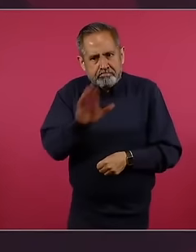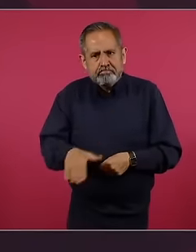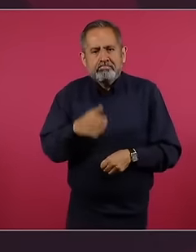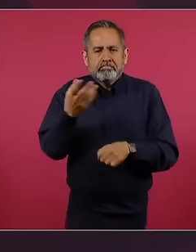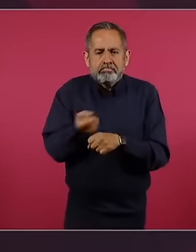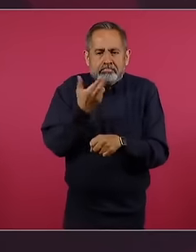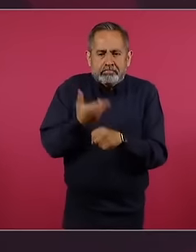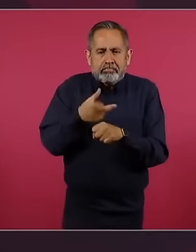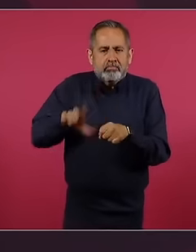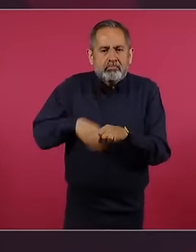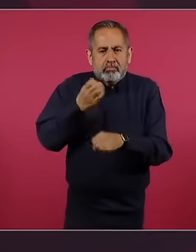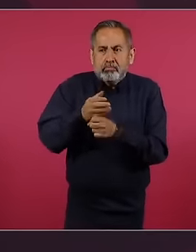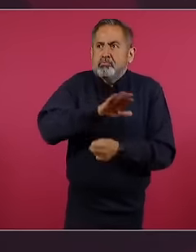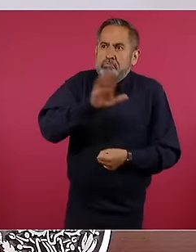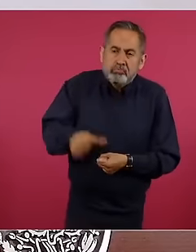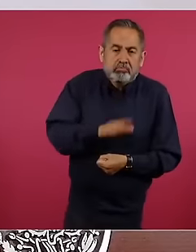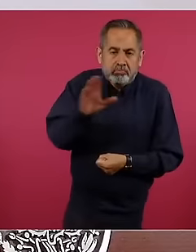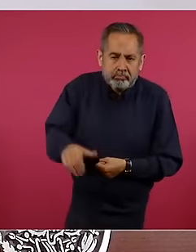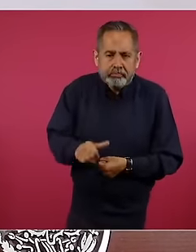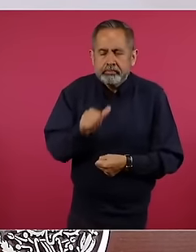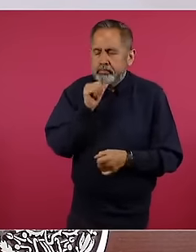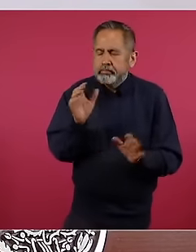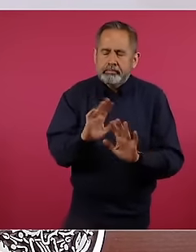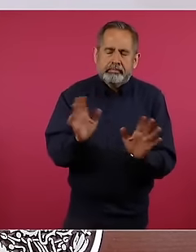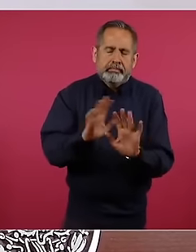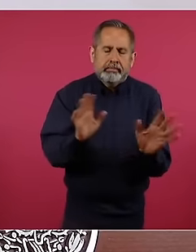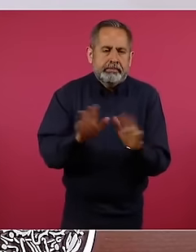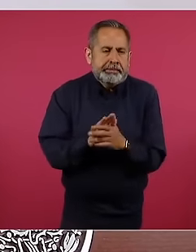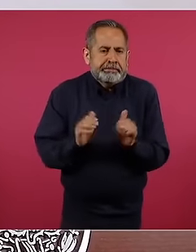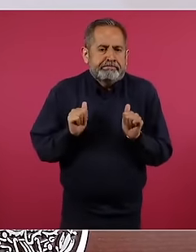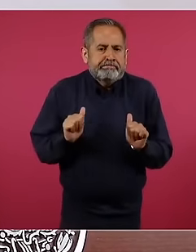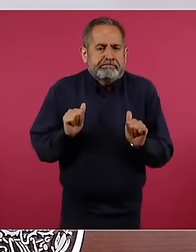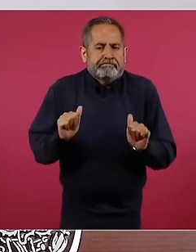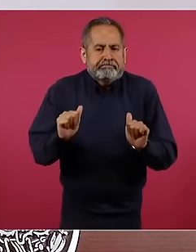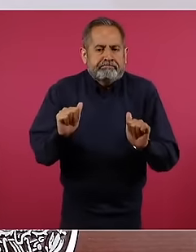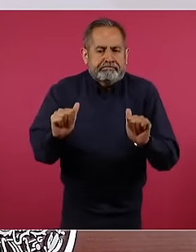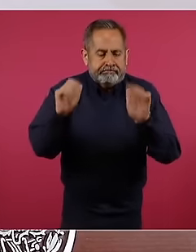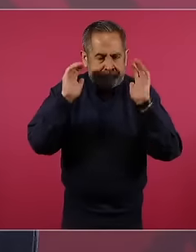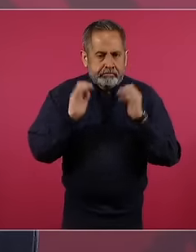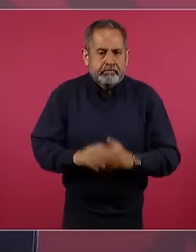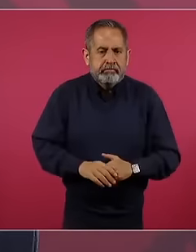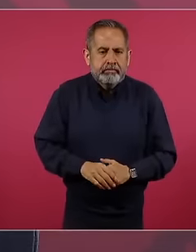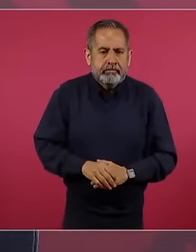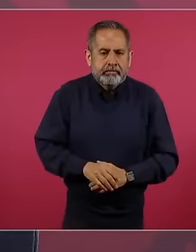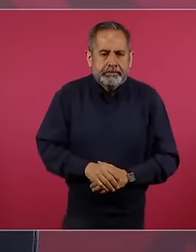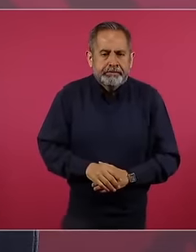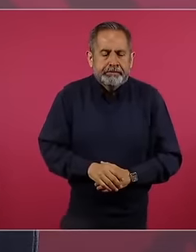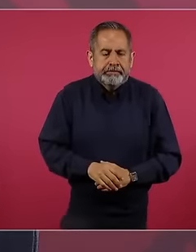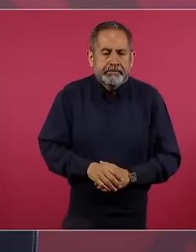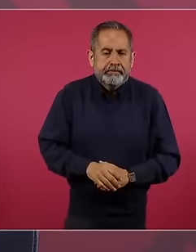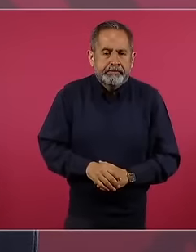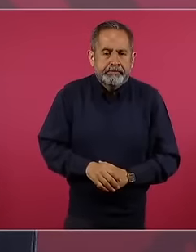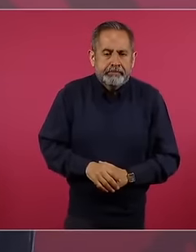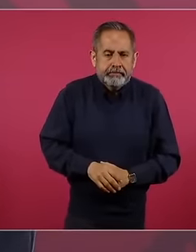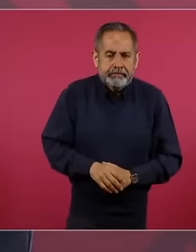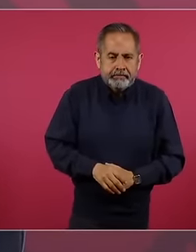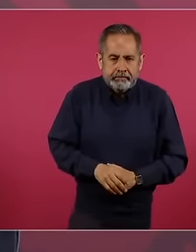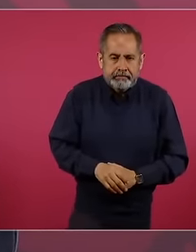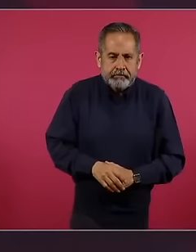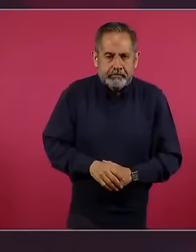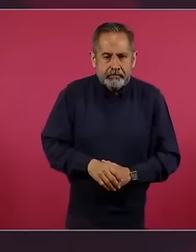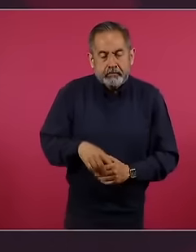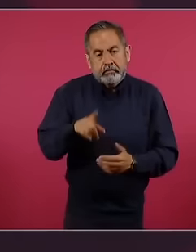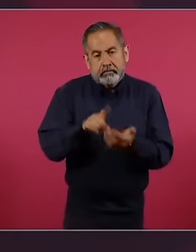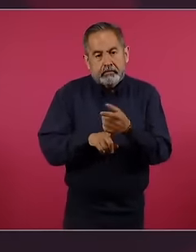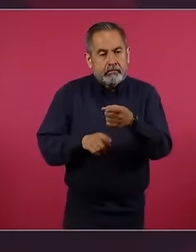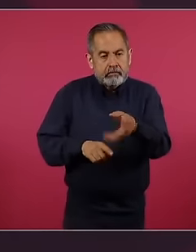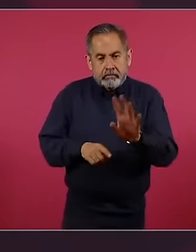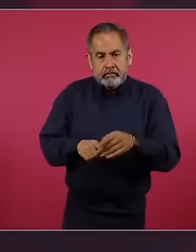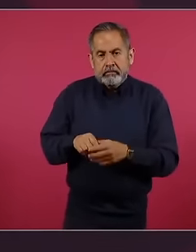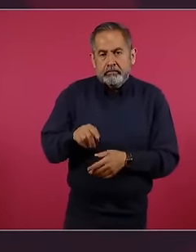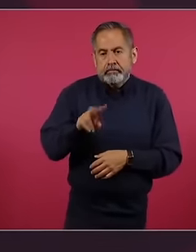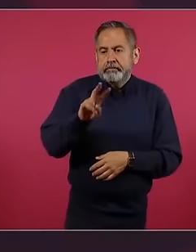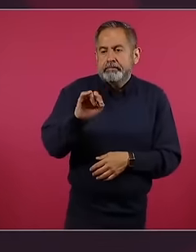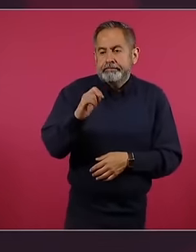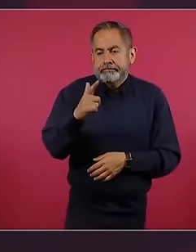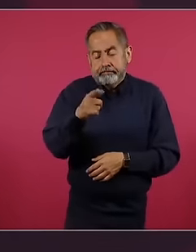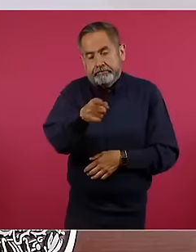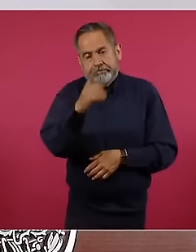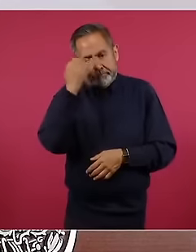the interior, well, what happened with Obando and Gil, terrible.